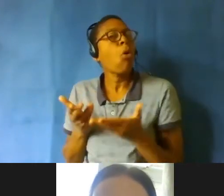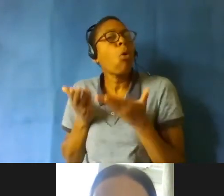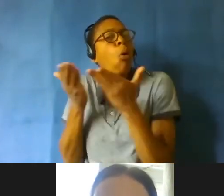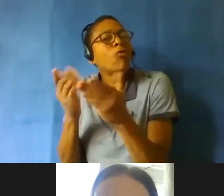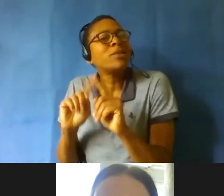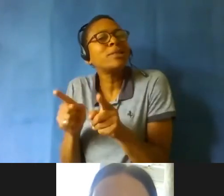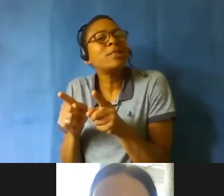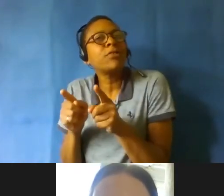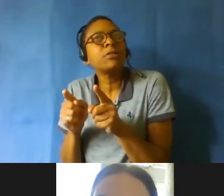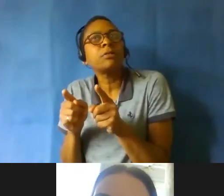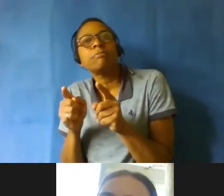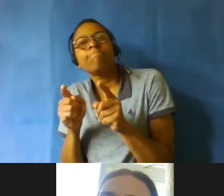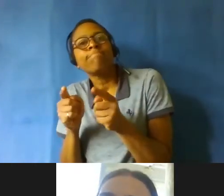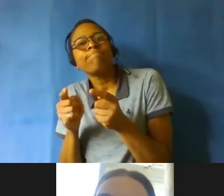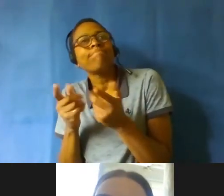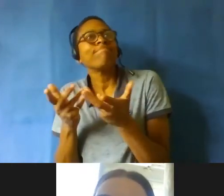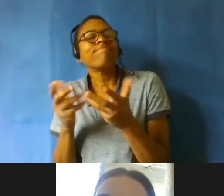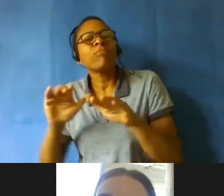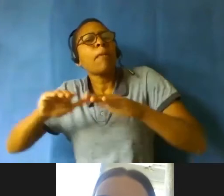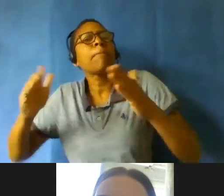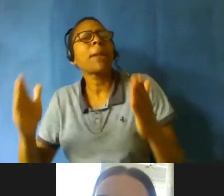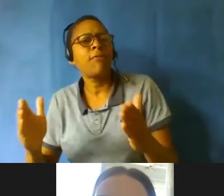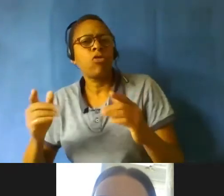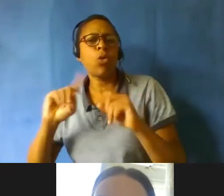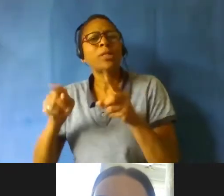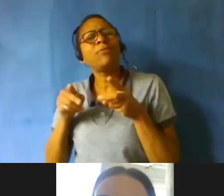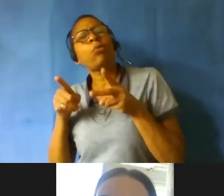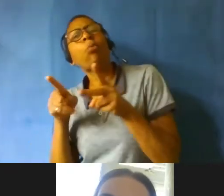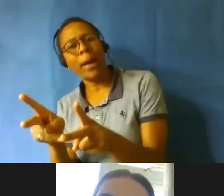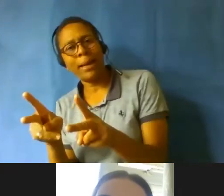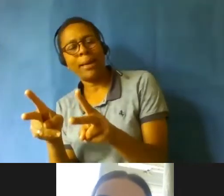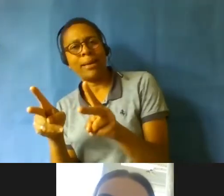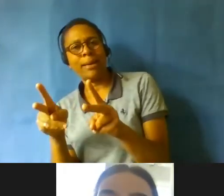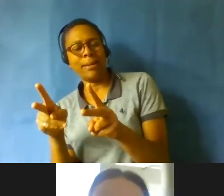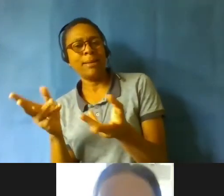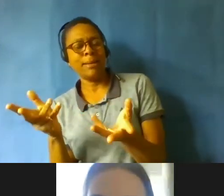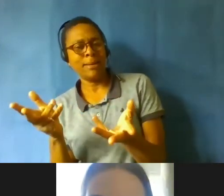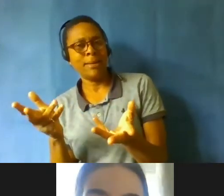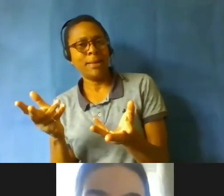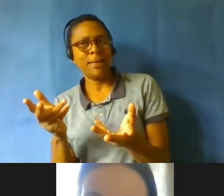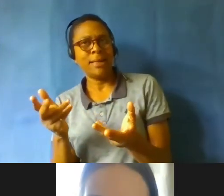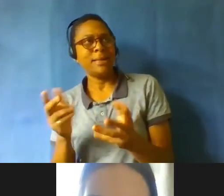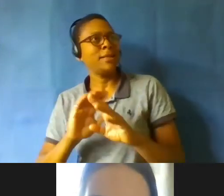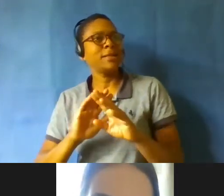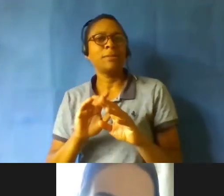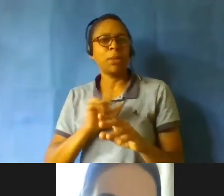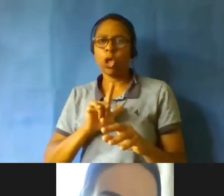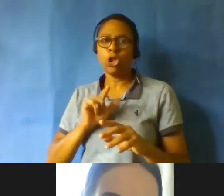someone coming from a perspective that isn't sort of the hegemonic language and